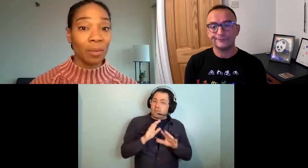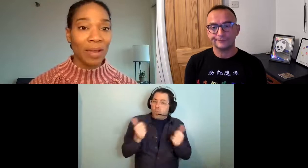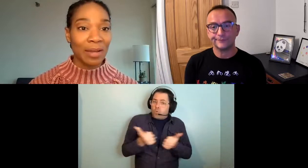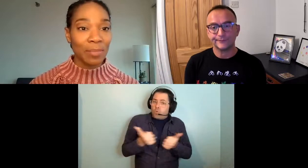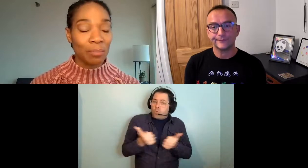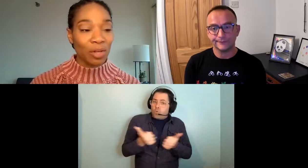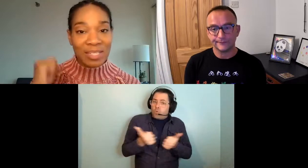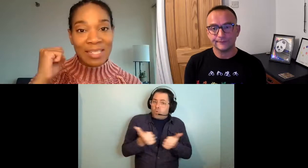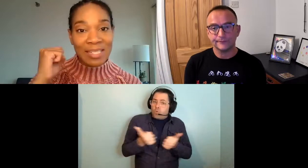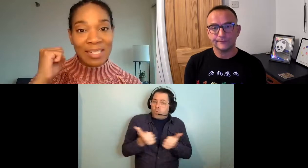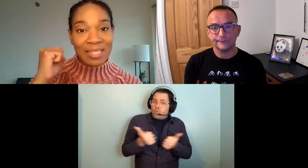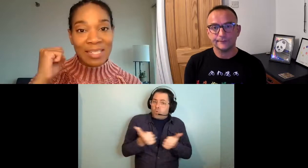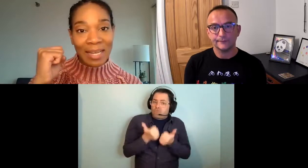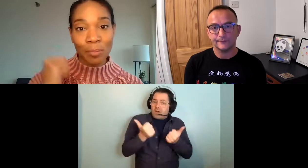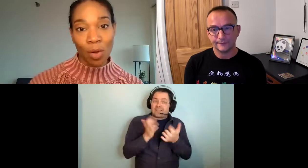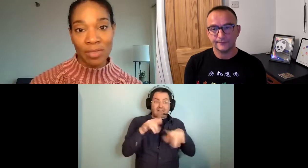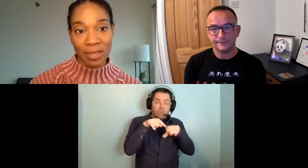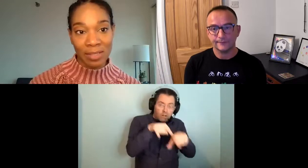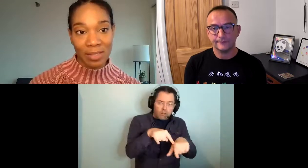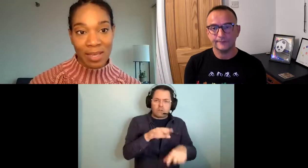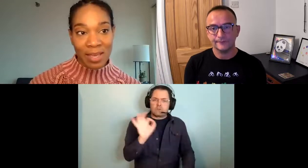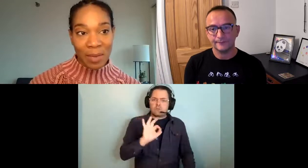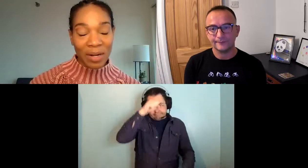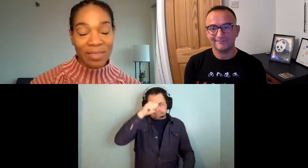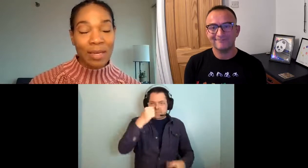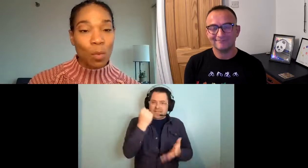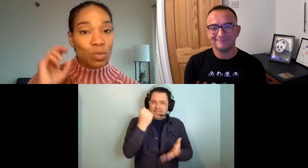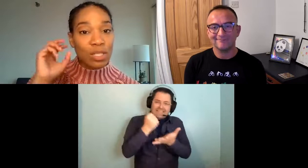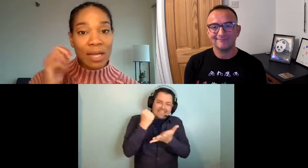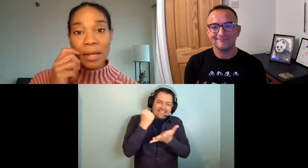But we don't.